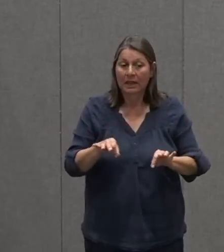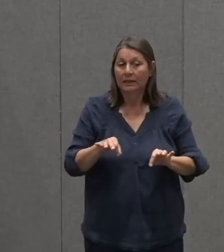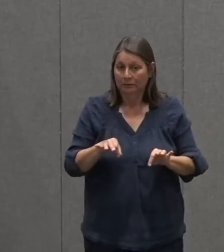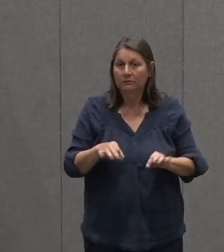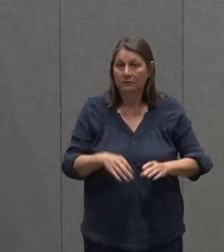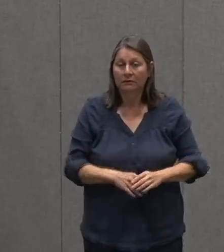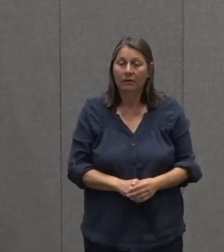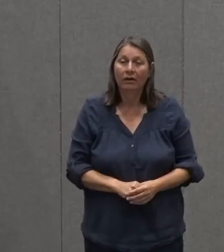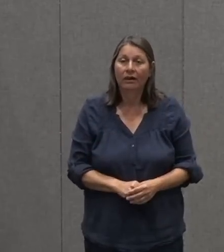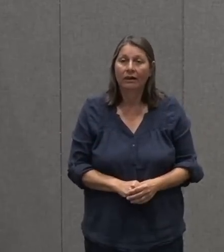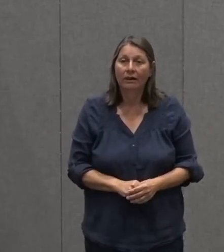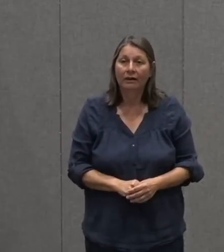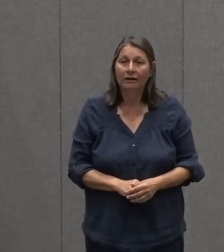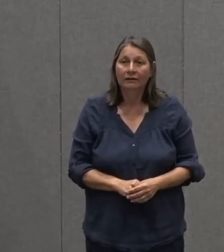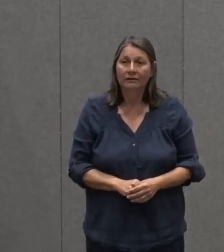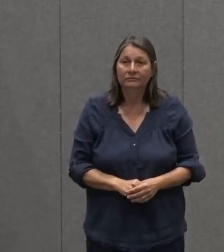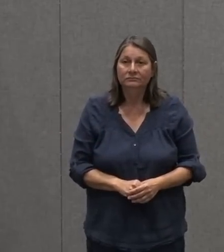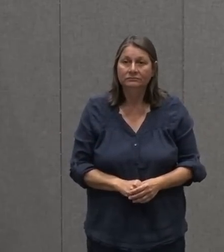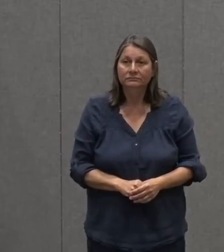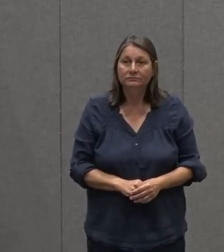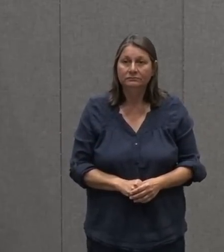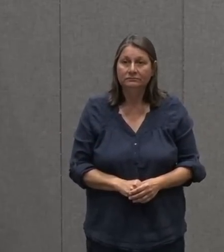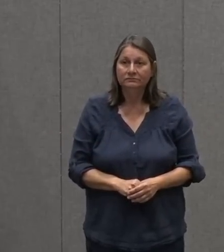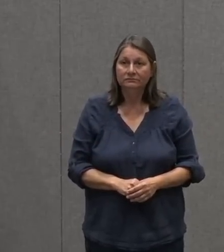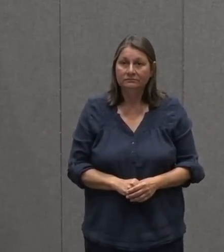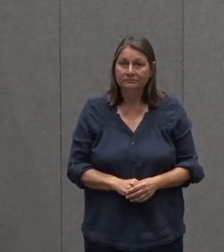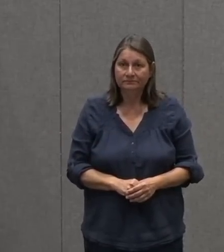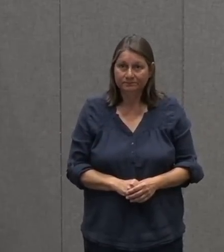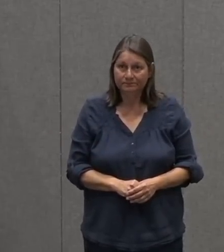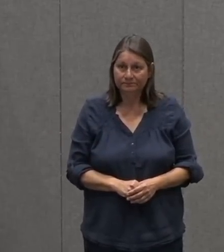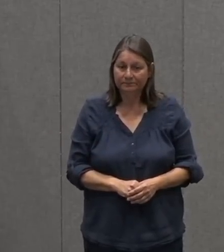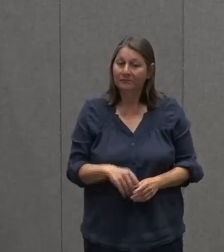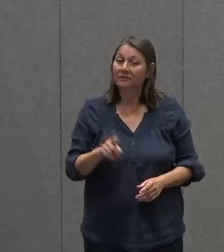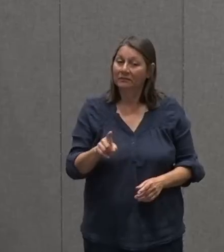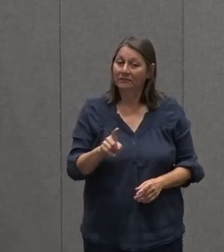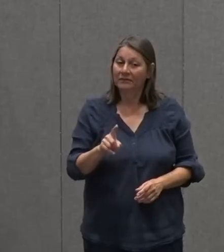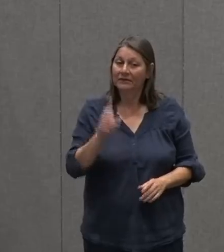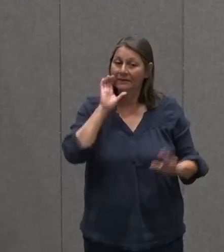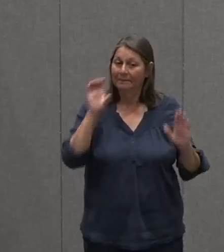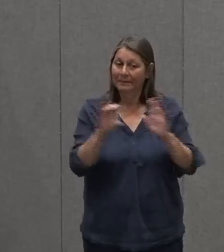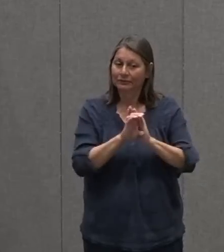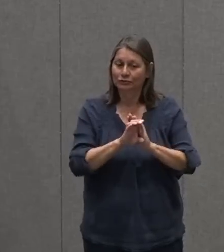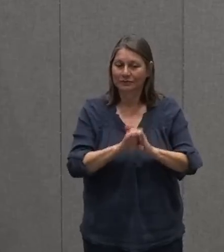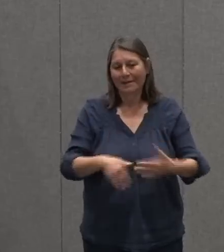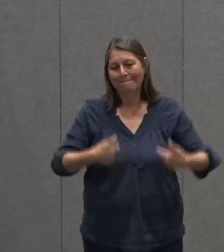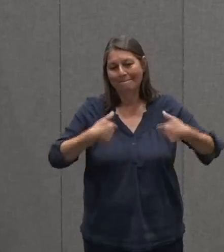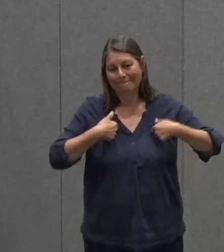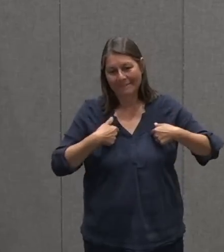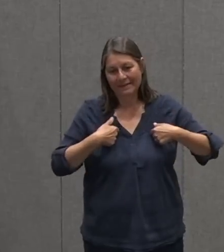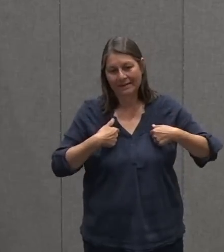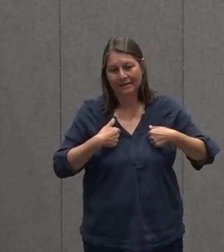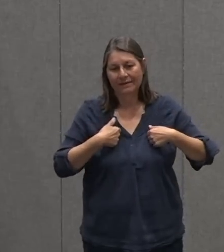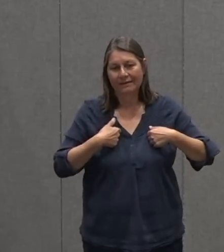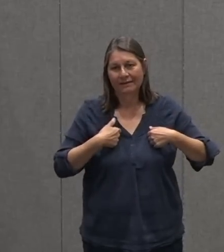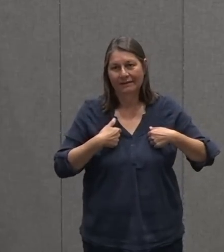So, here's a representation of me, blowing up my happy face balloon.